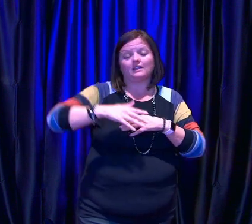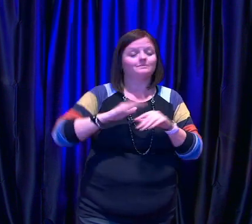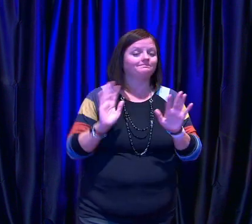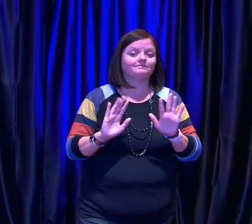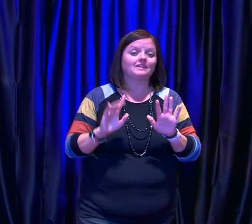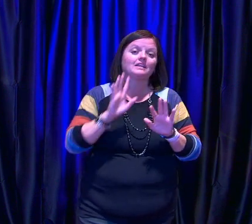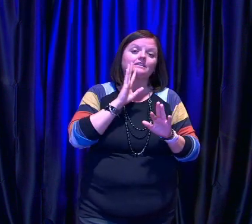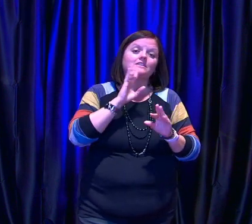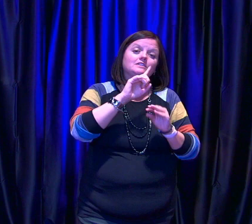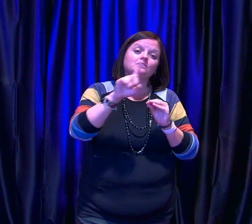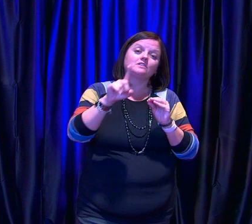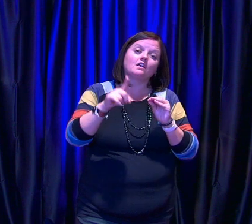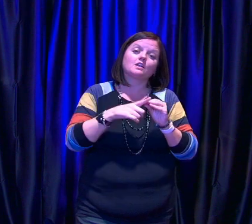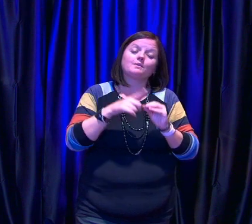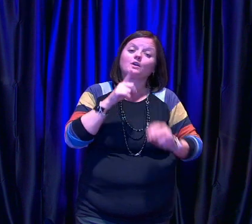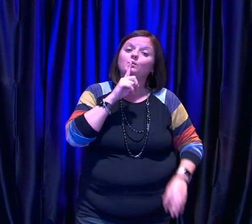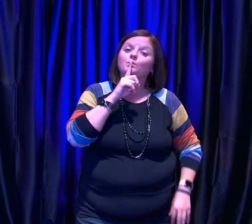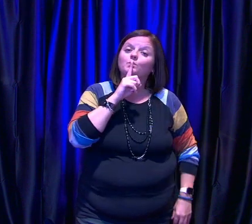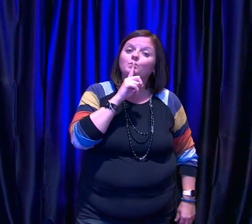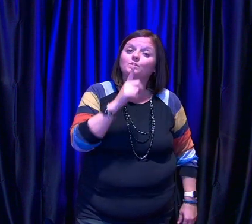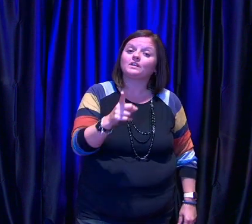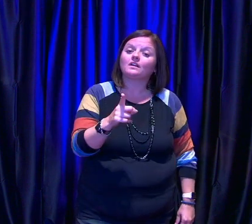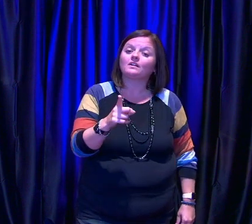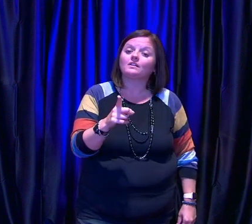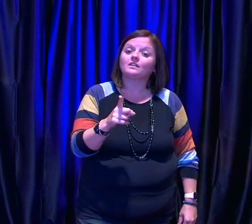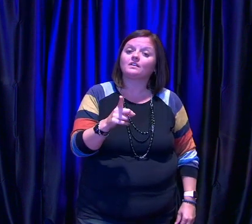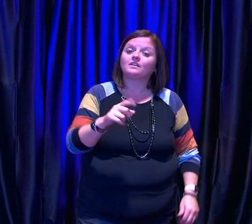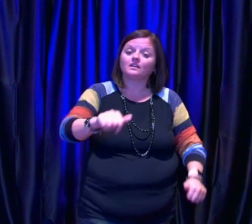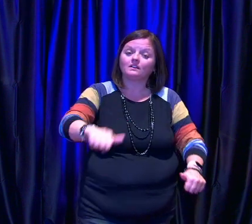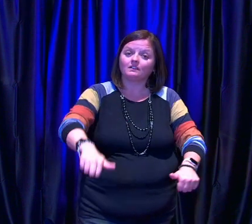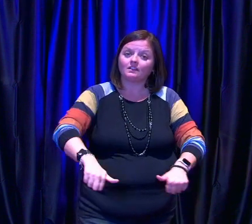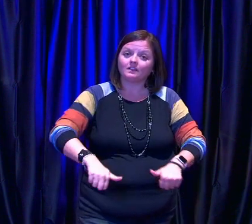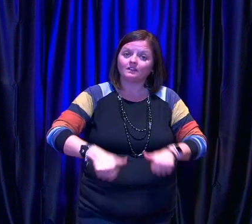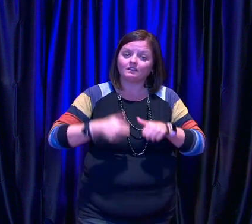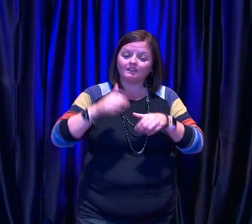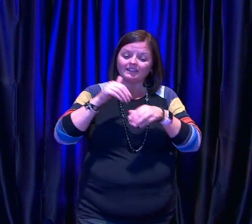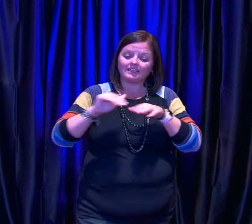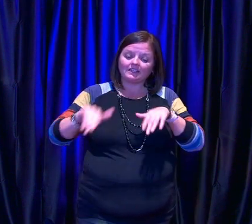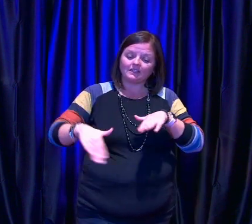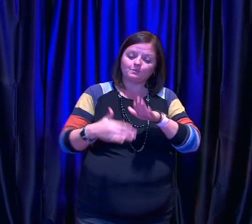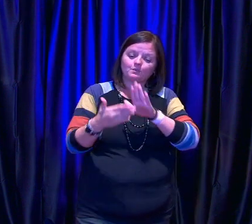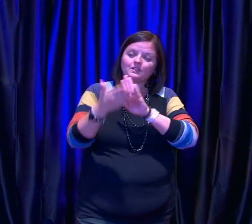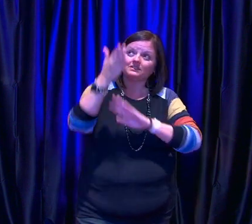talking about a reality of living in the presence of God